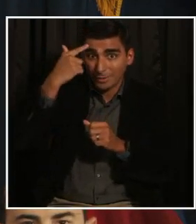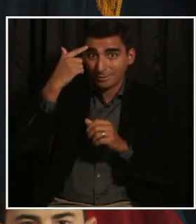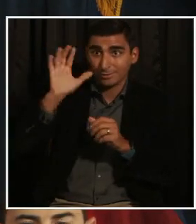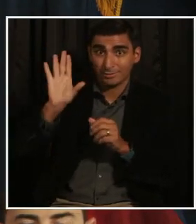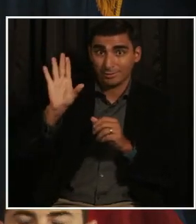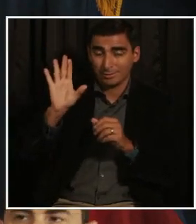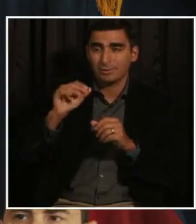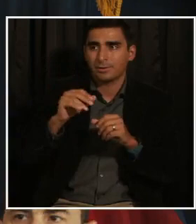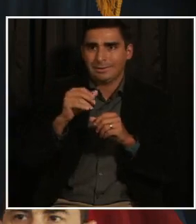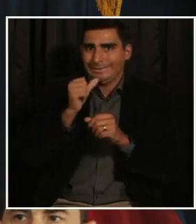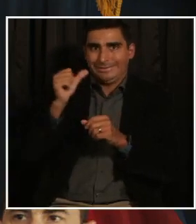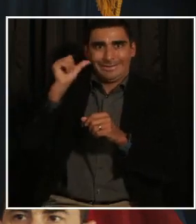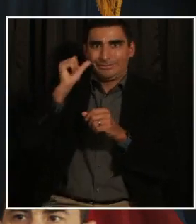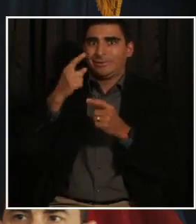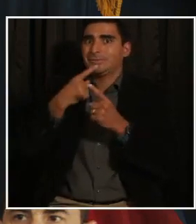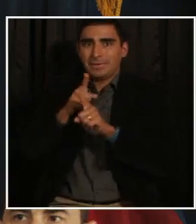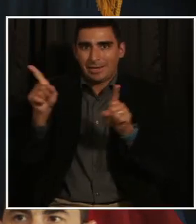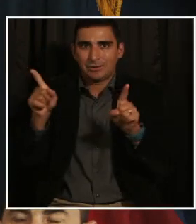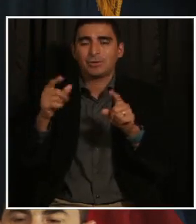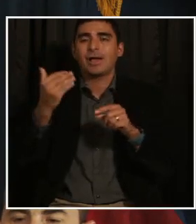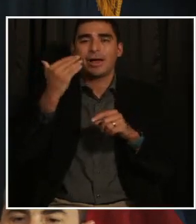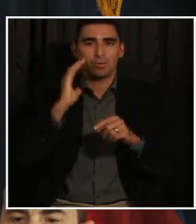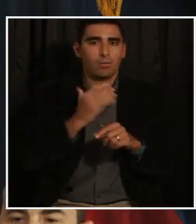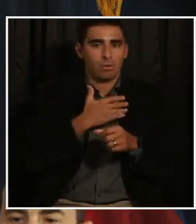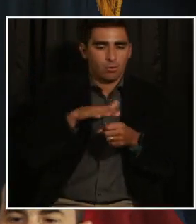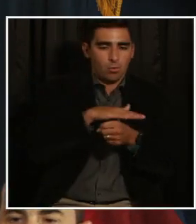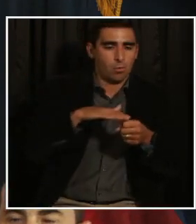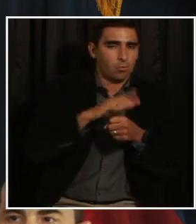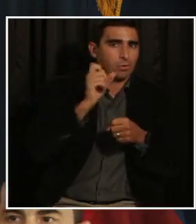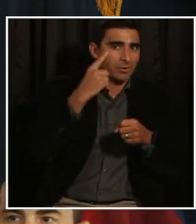feedback yet but i'm sure our local governments and our state will and our school districts